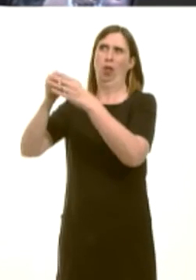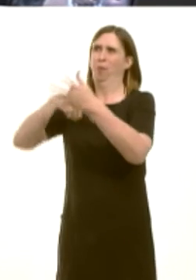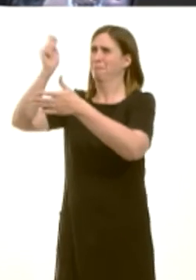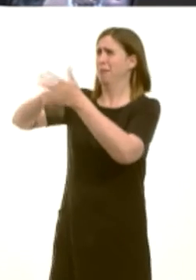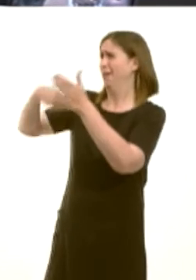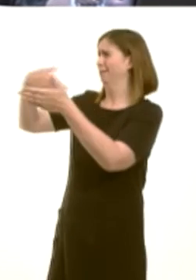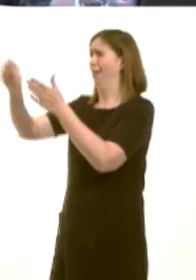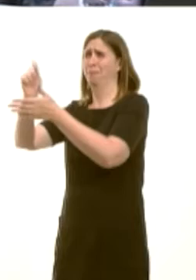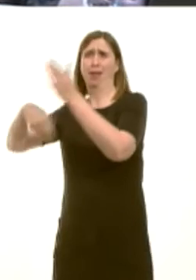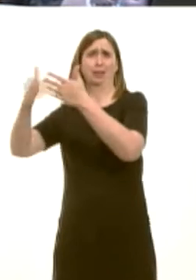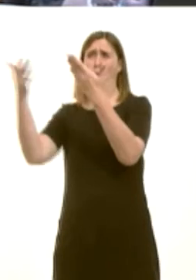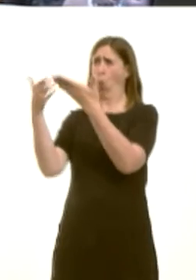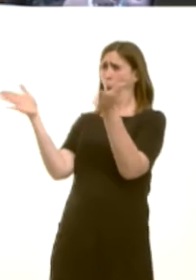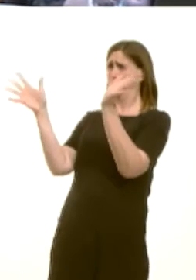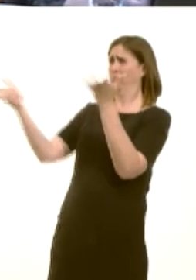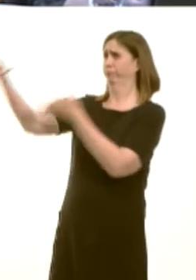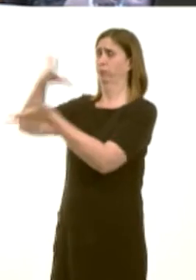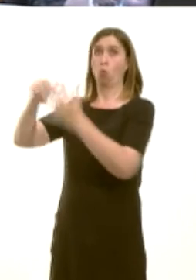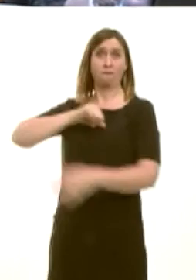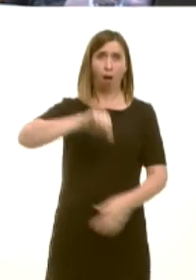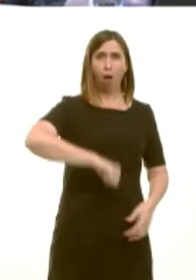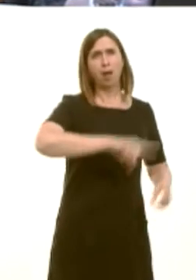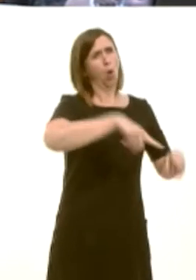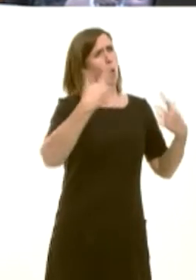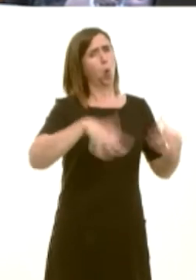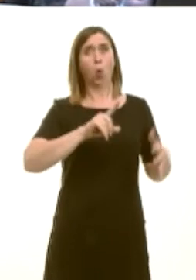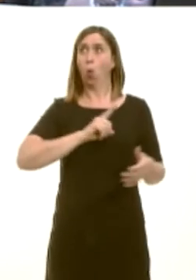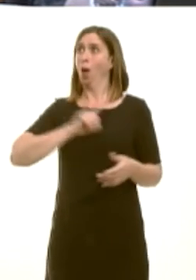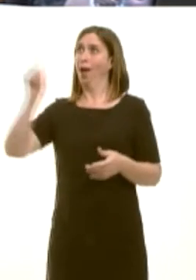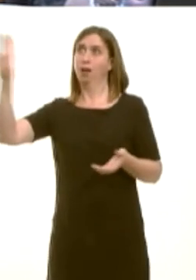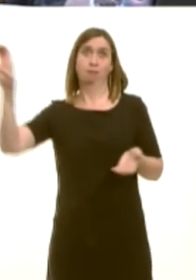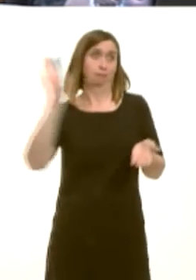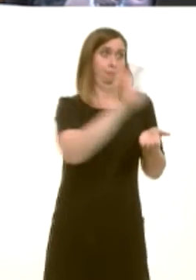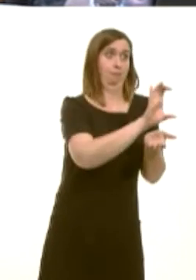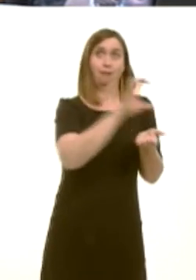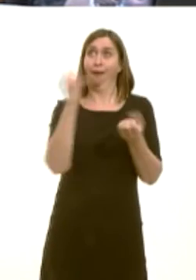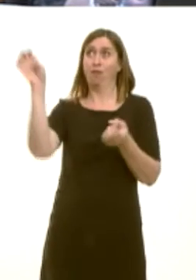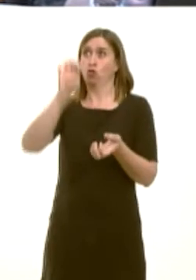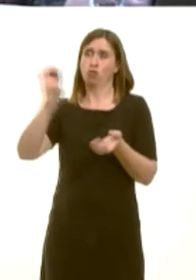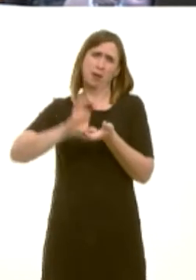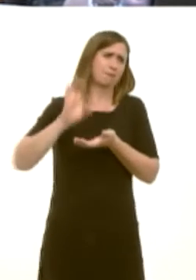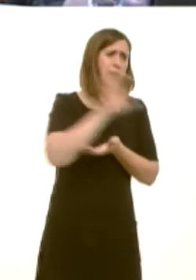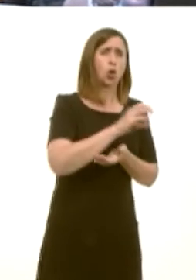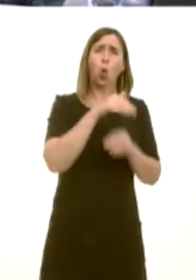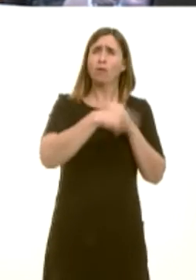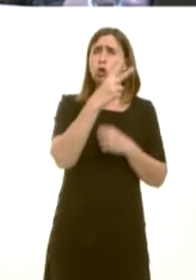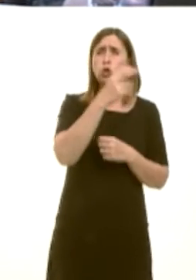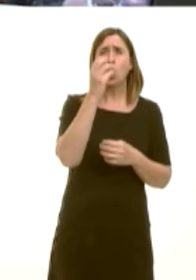the advantages, particularly to our farmers, of the subsidies that they get. Thereís no doubt in my mindó. Our farmers get more than more than £200 million a year in European